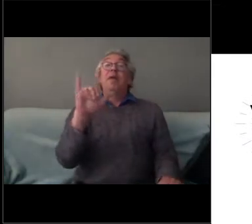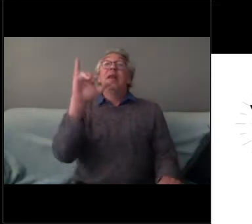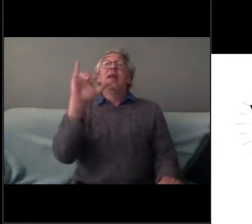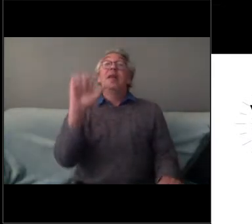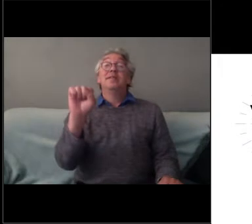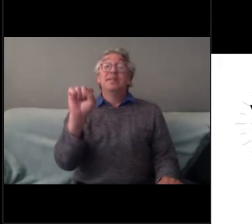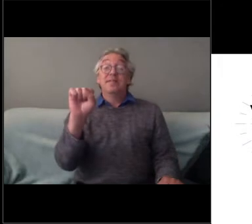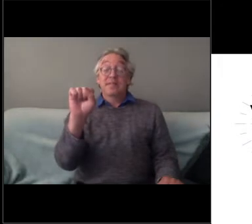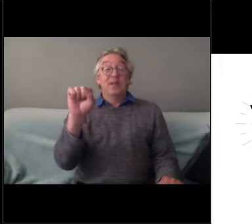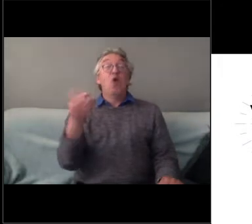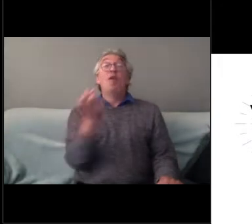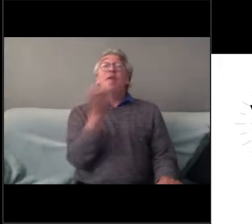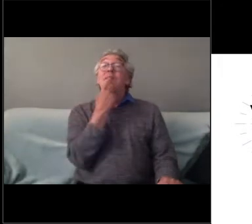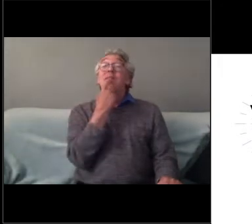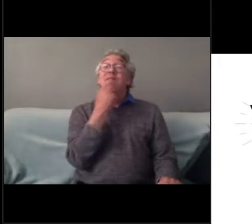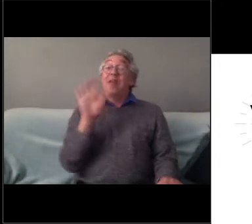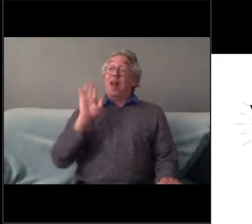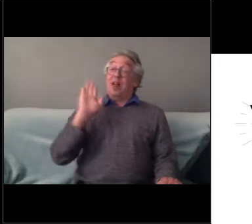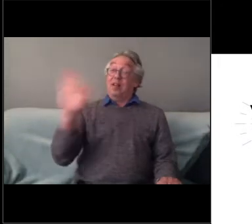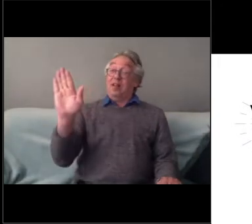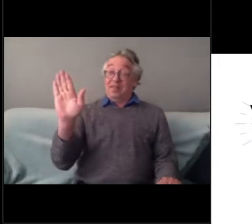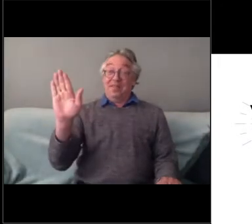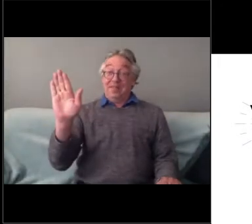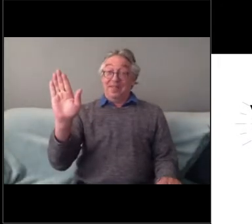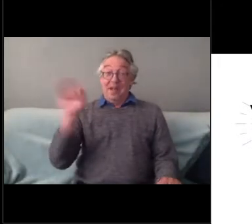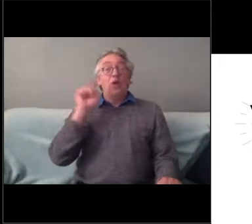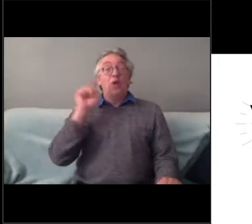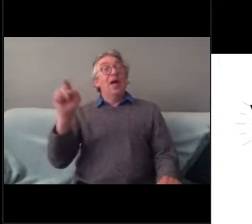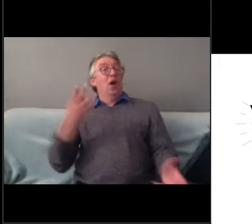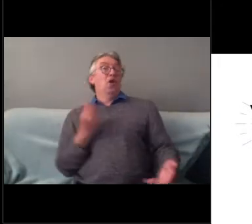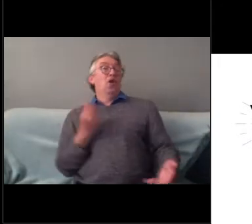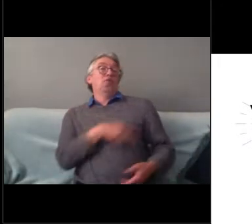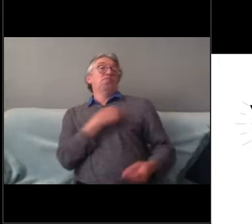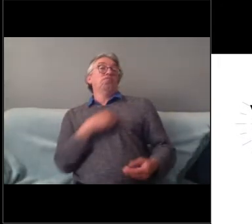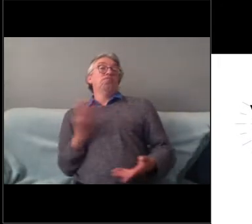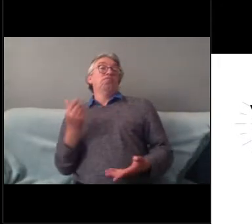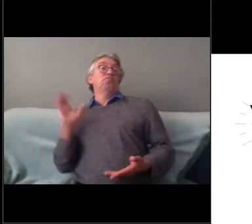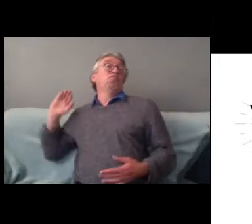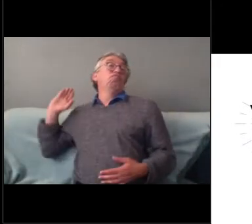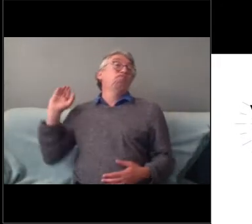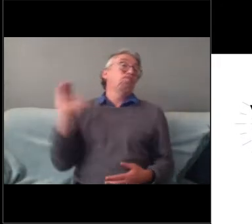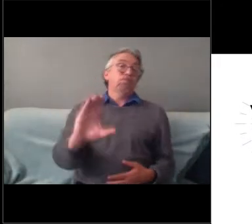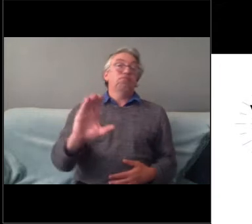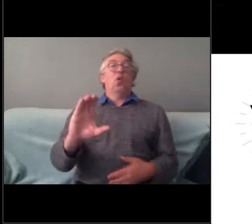They act like a donor organization and the main work is funding